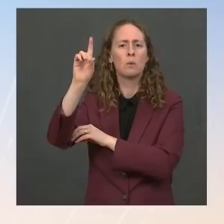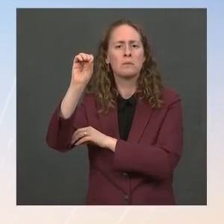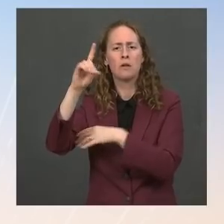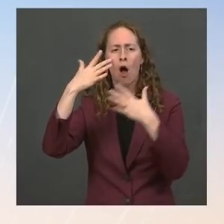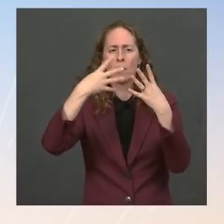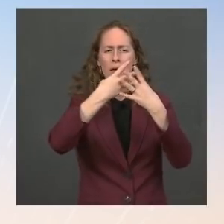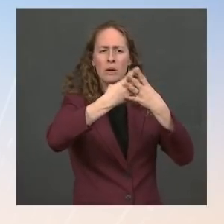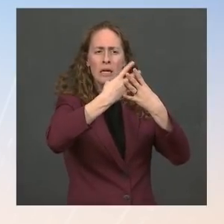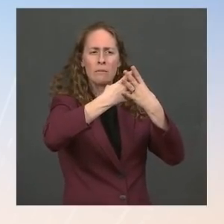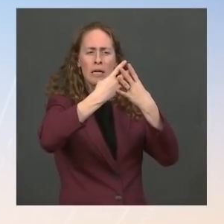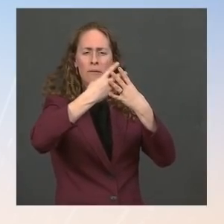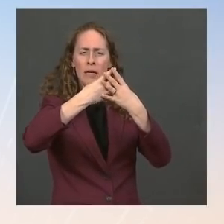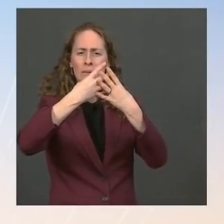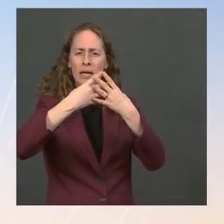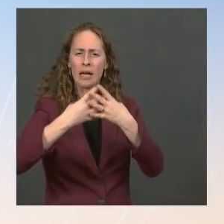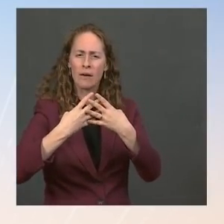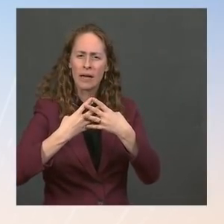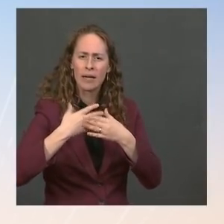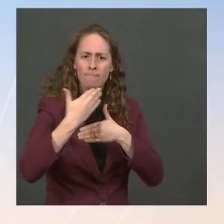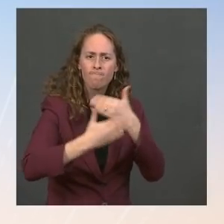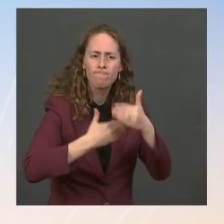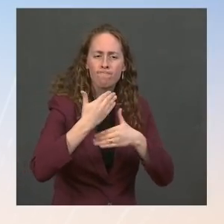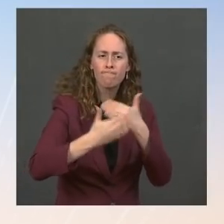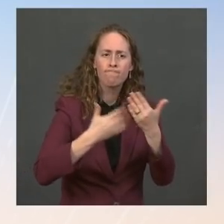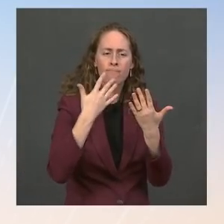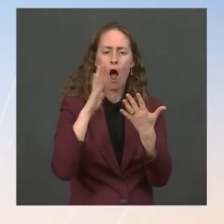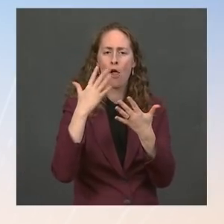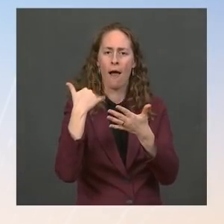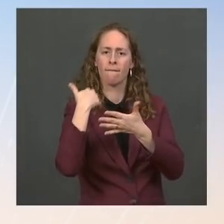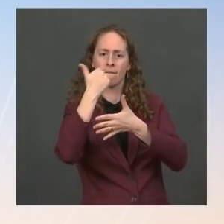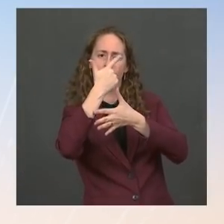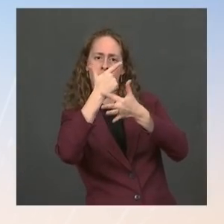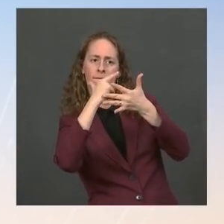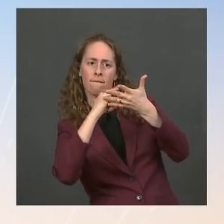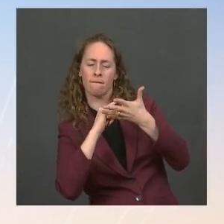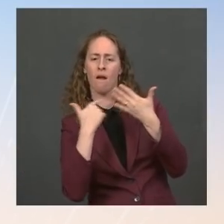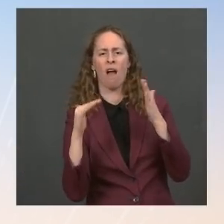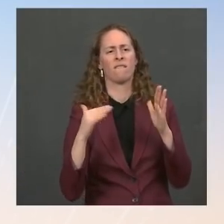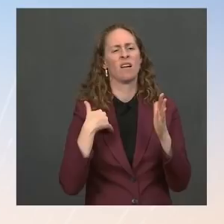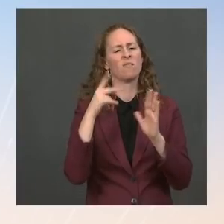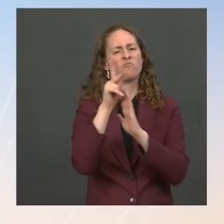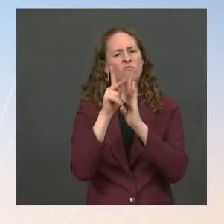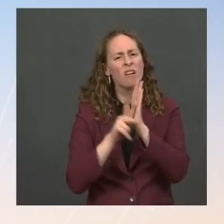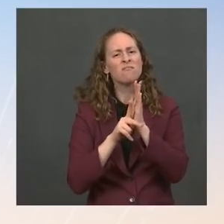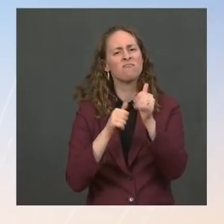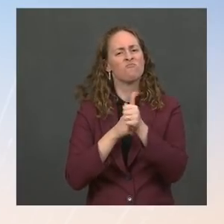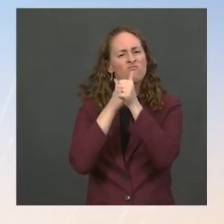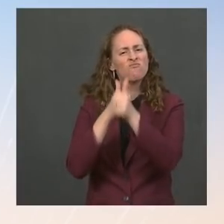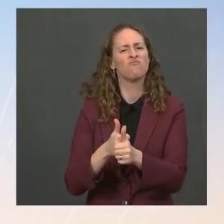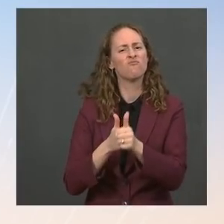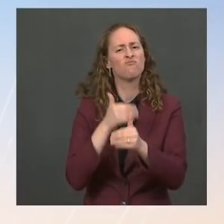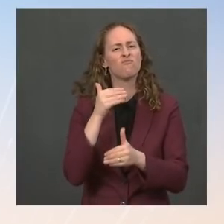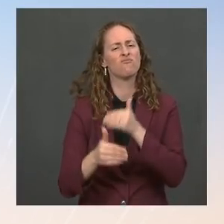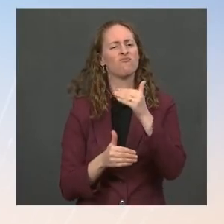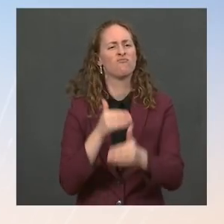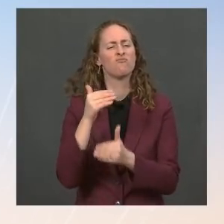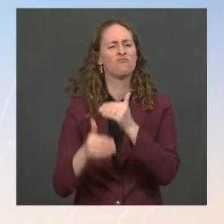but we've outlined very specifically in here what those processes look like as individuals who are evacuated, go to lily-pad countries,